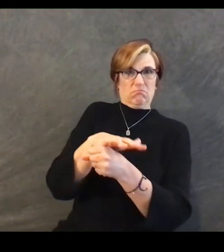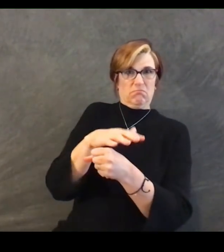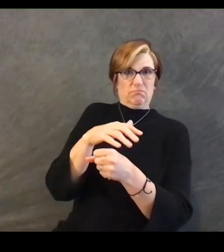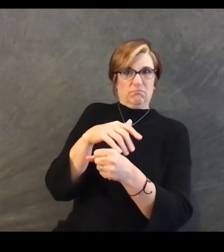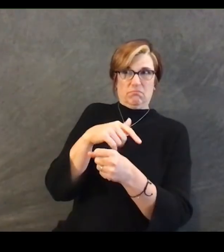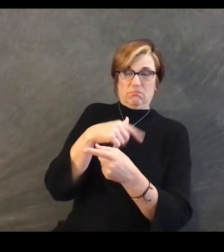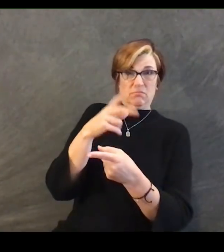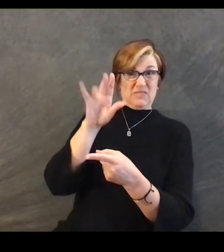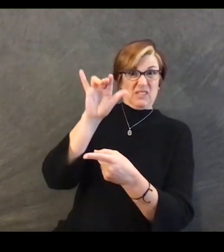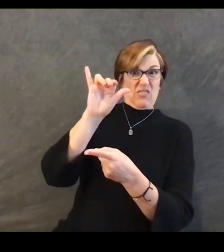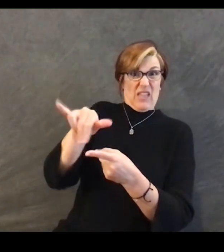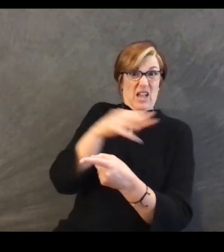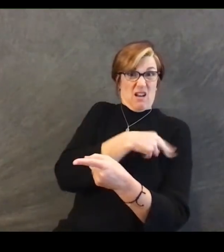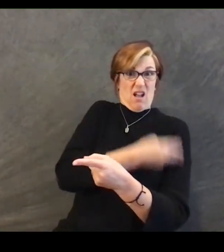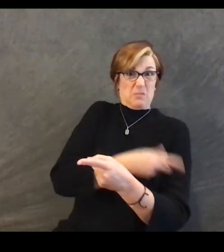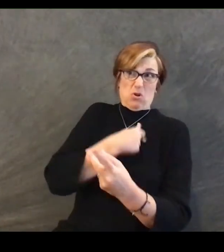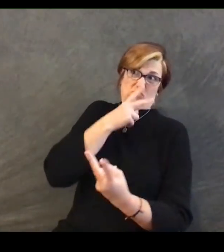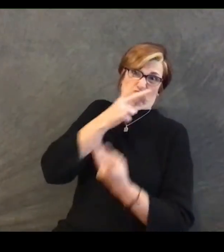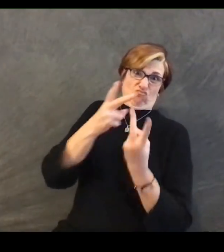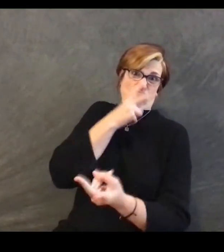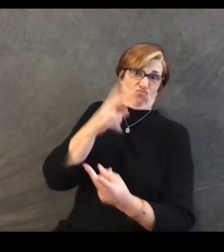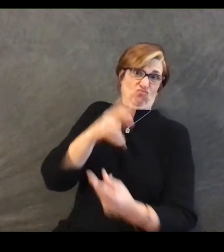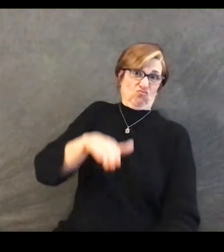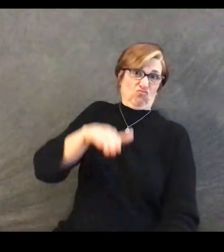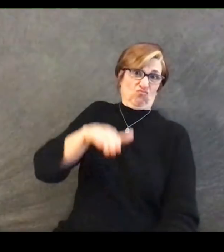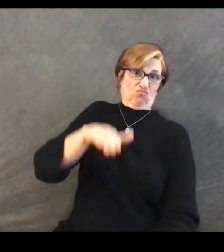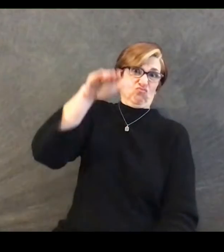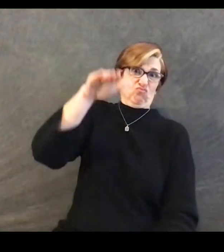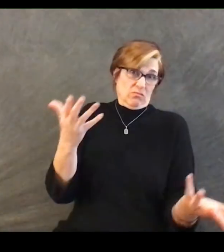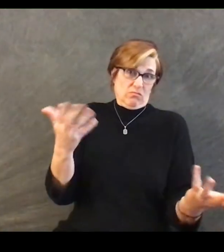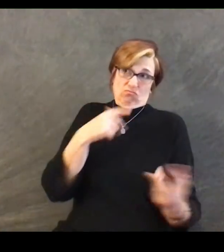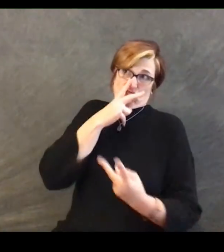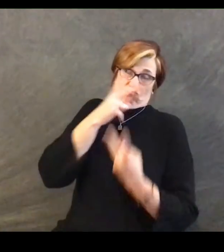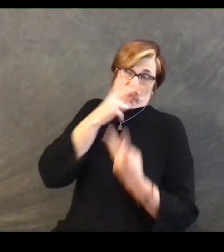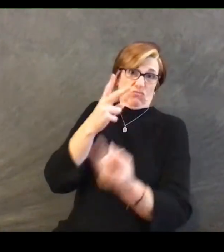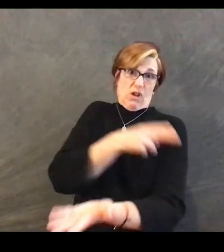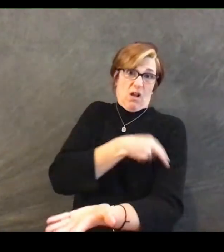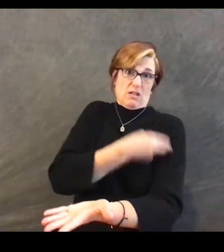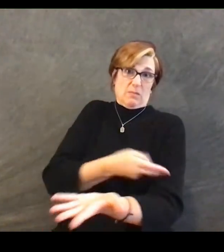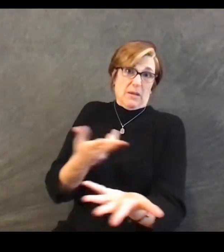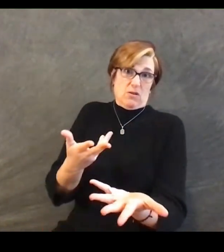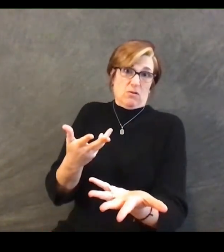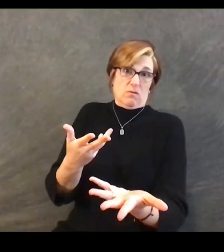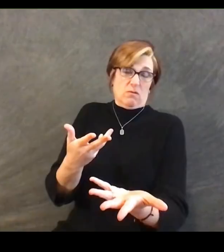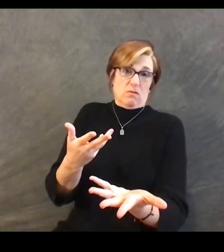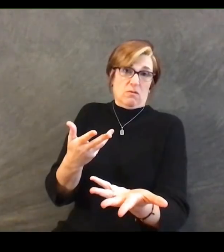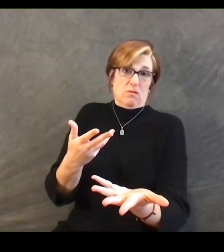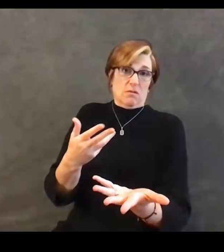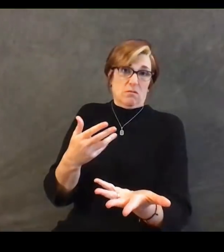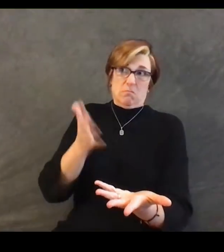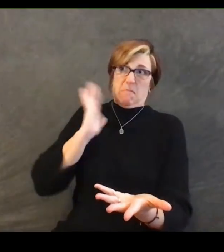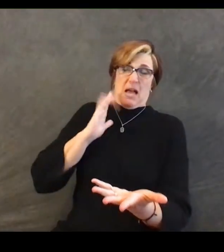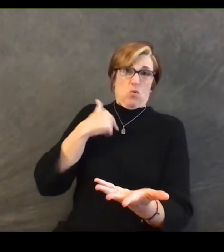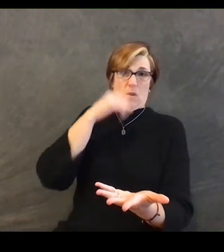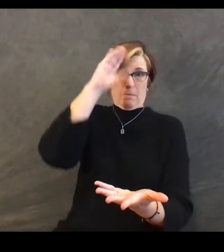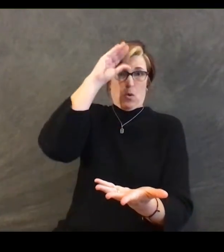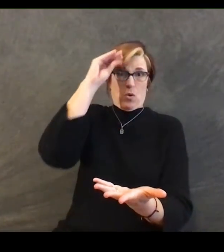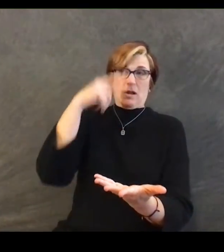very well been singing it all my life my young life and I will tell you that to